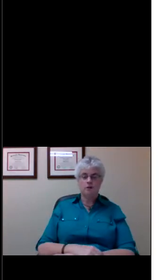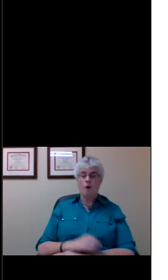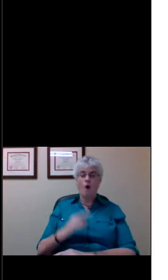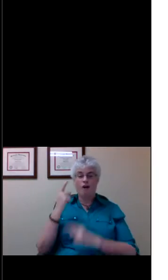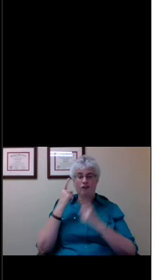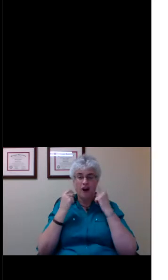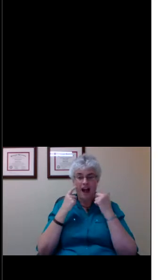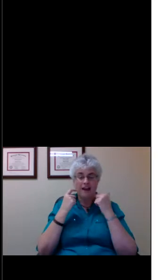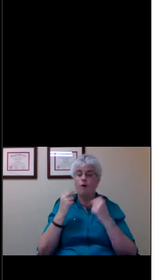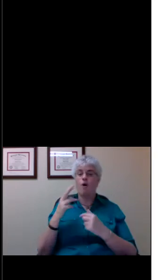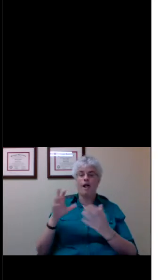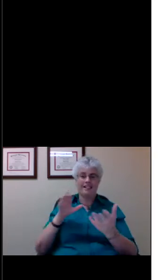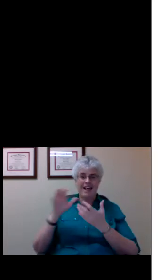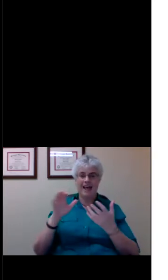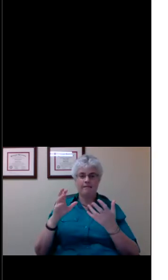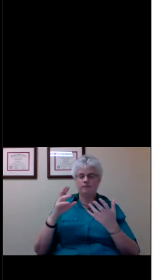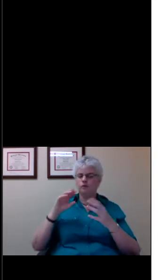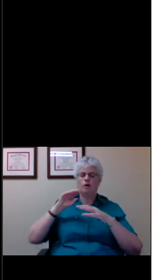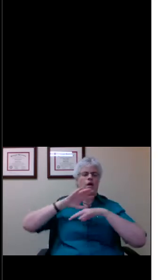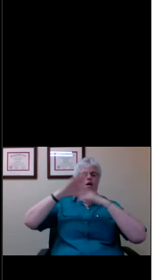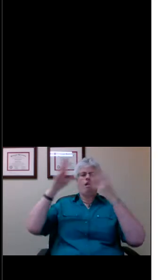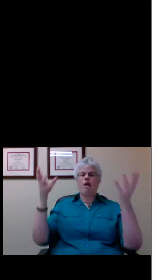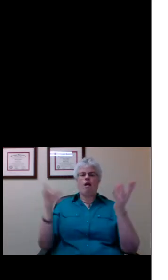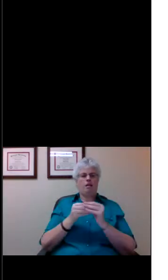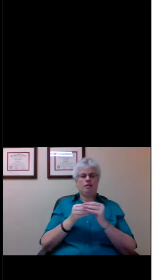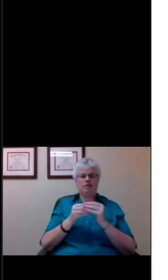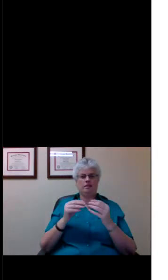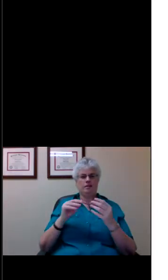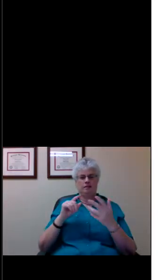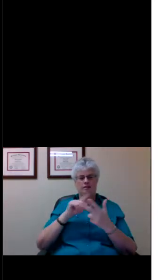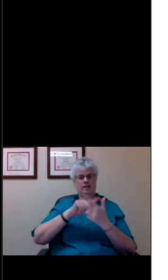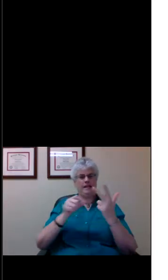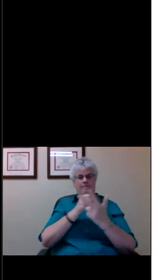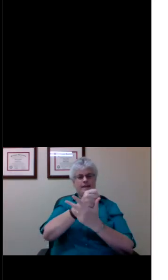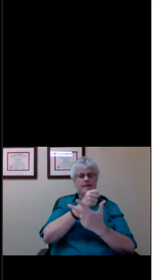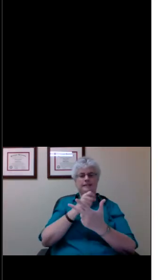affect may not be clear. Or they may cry or they may laugh. I mean they may have